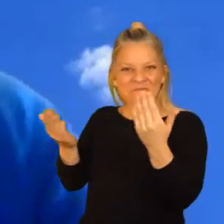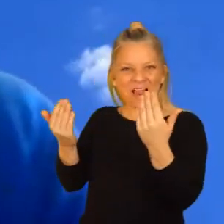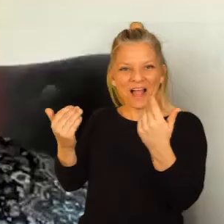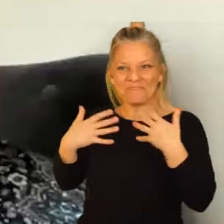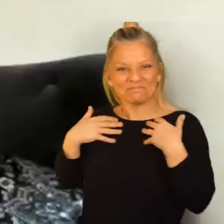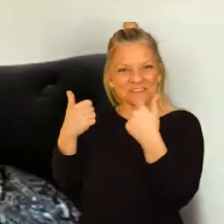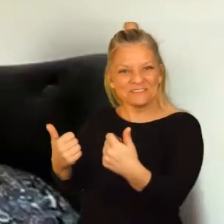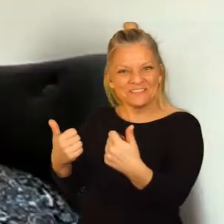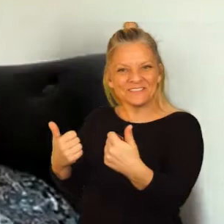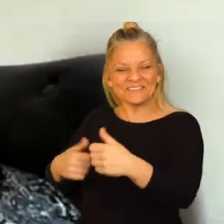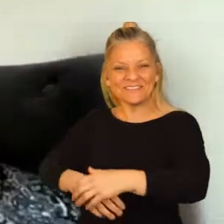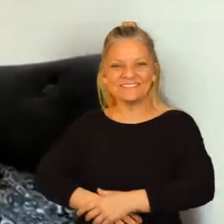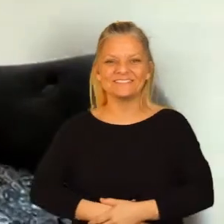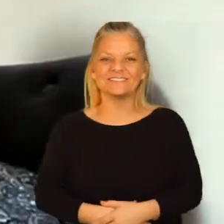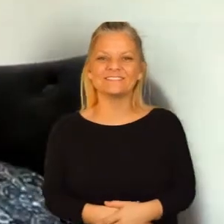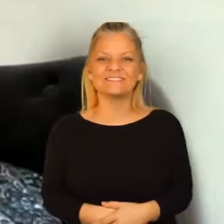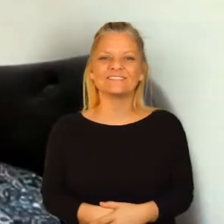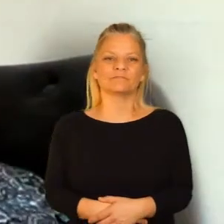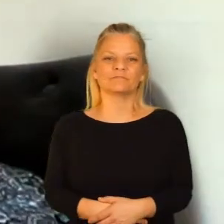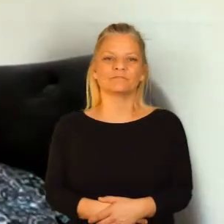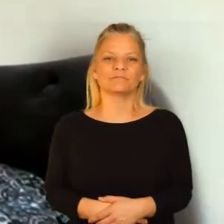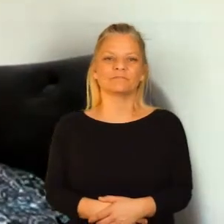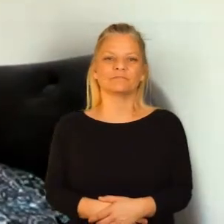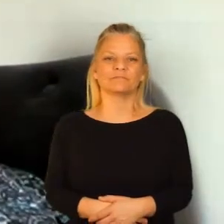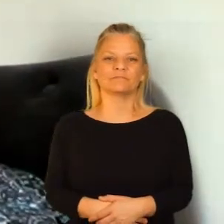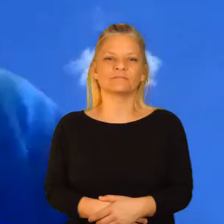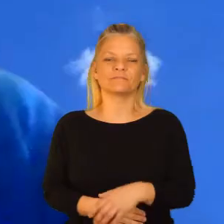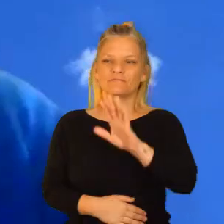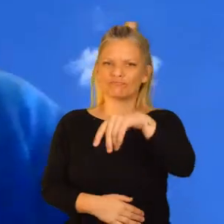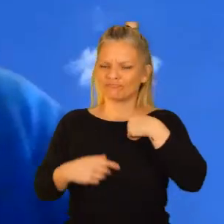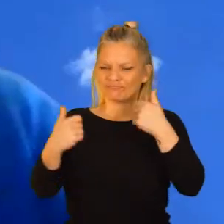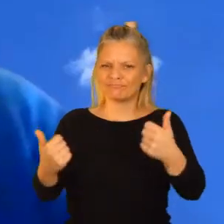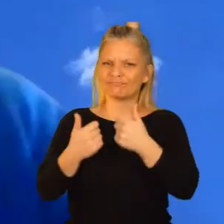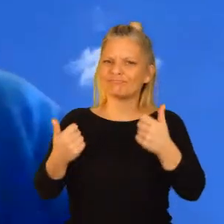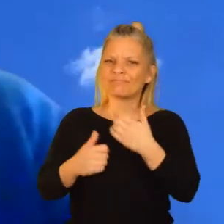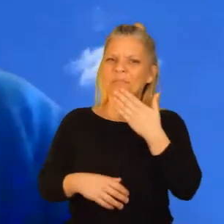Alright thank you, glad to be here having a chat with you yeah